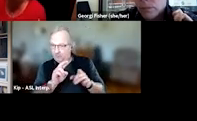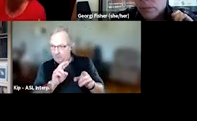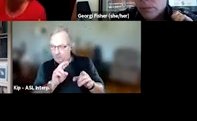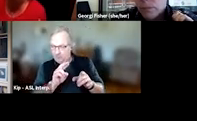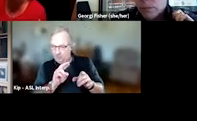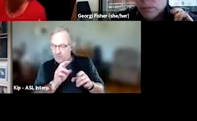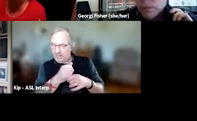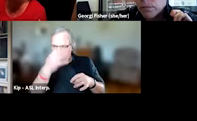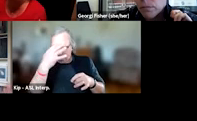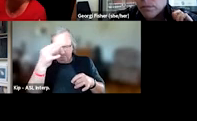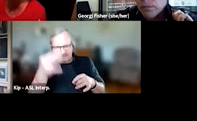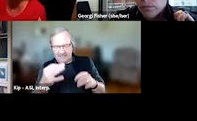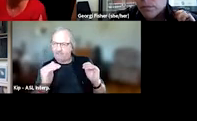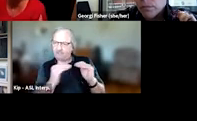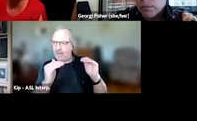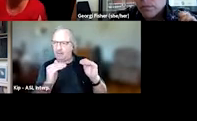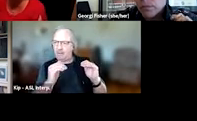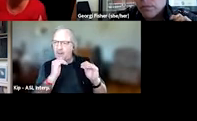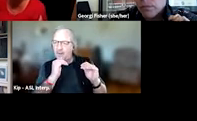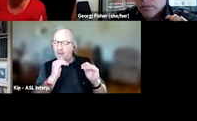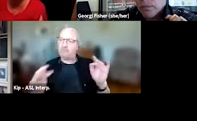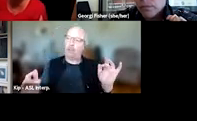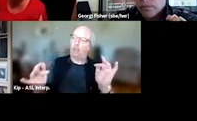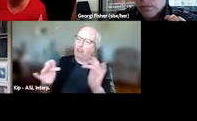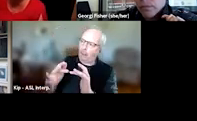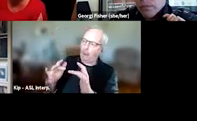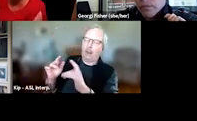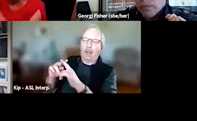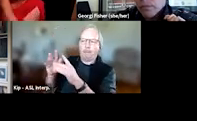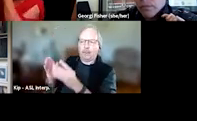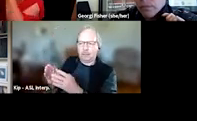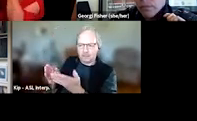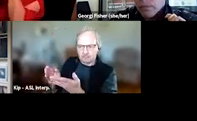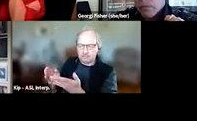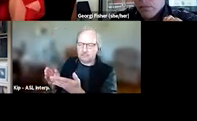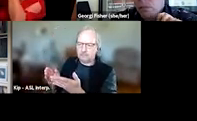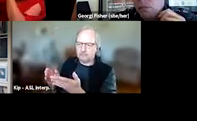a fair decision and not have to recontact the applicant and such. So that's kind of a general question,